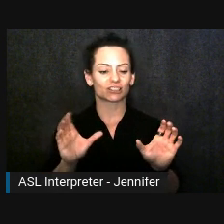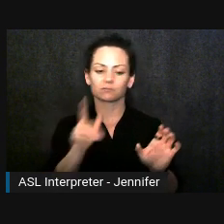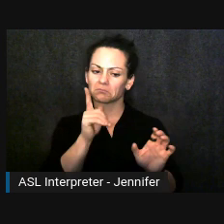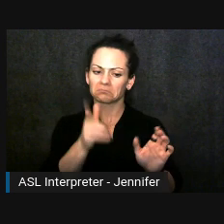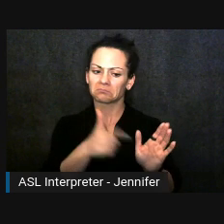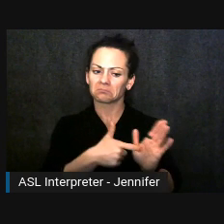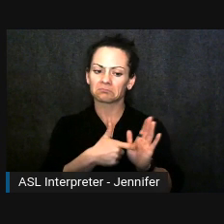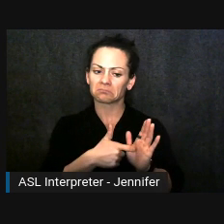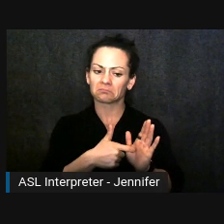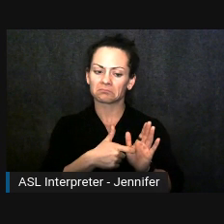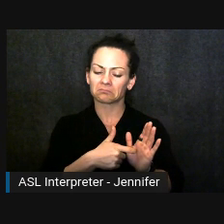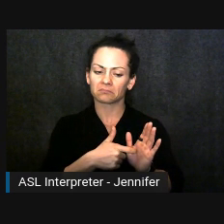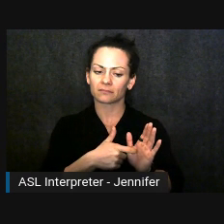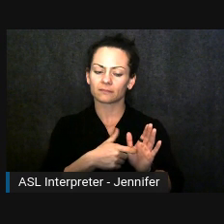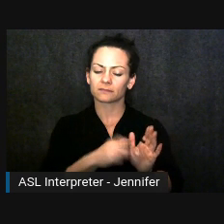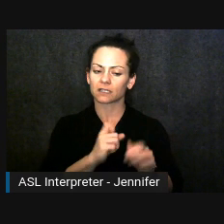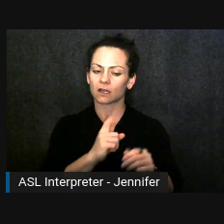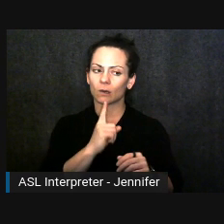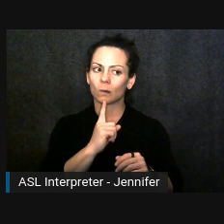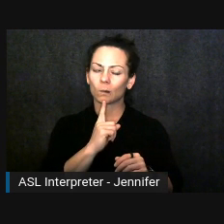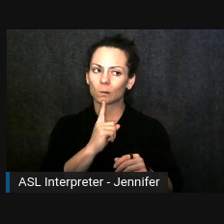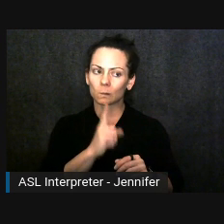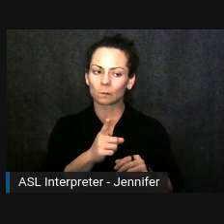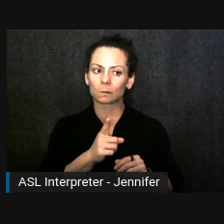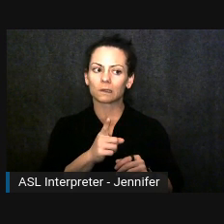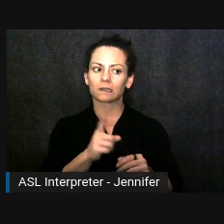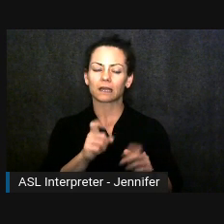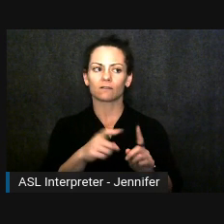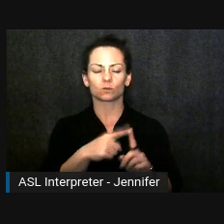We kind of had to go into that thinking about